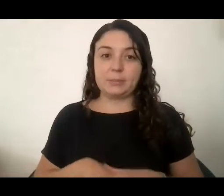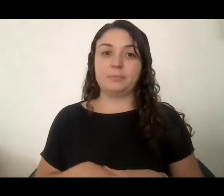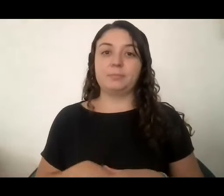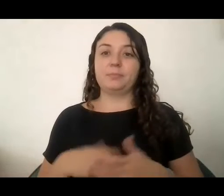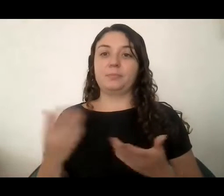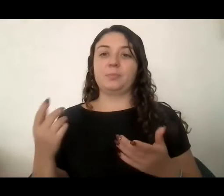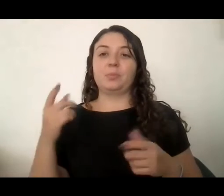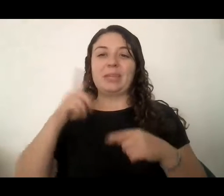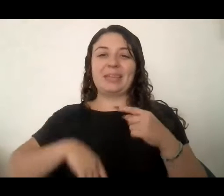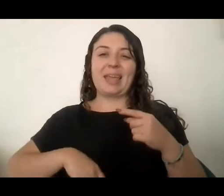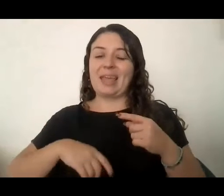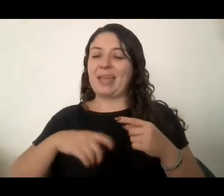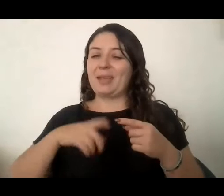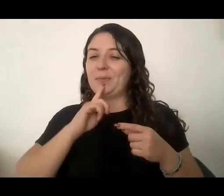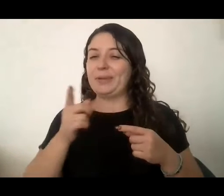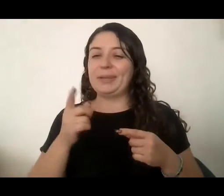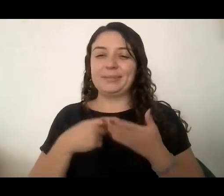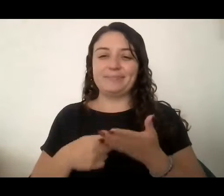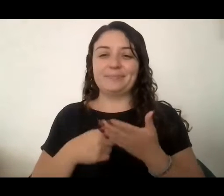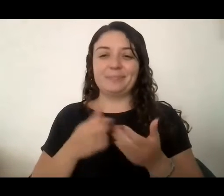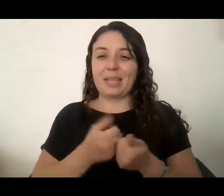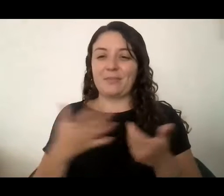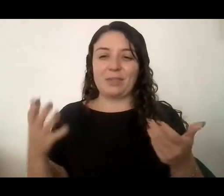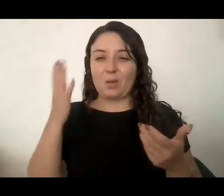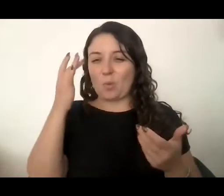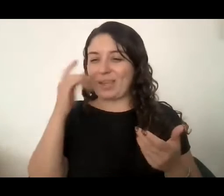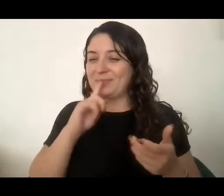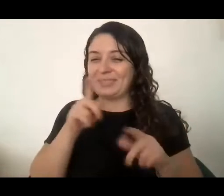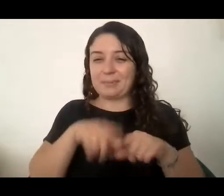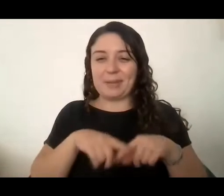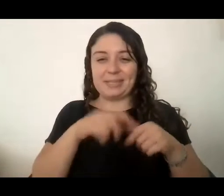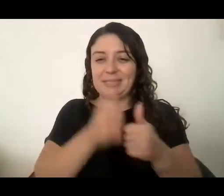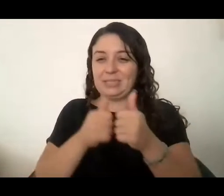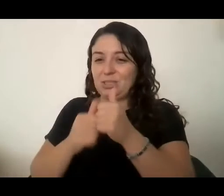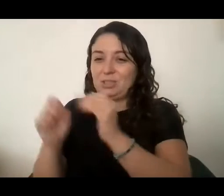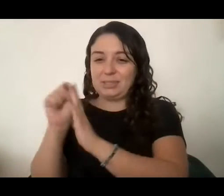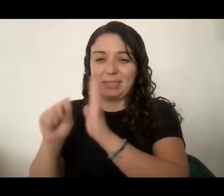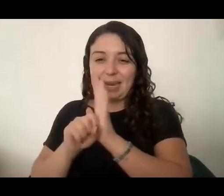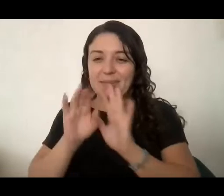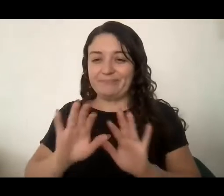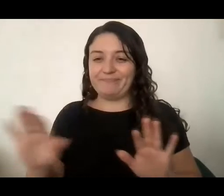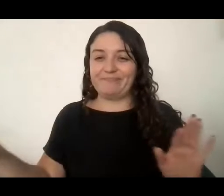that as a part of this particular webinar because it's different in every state. So if you receive